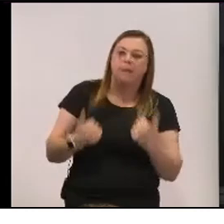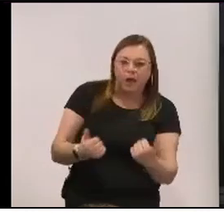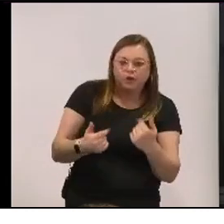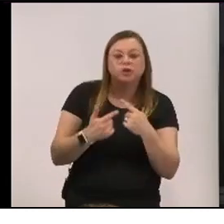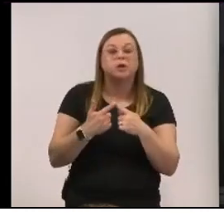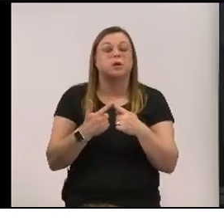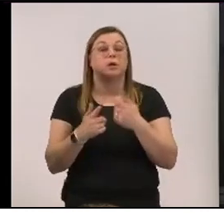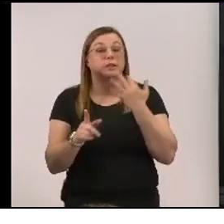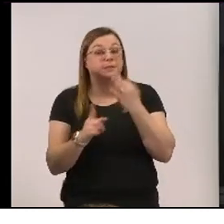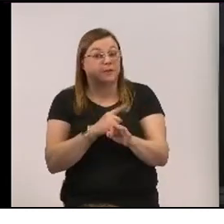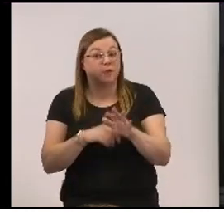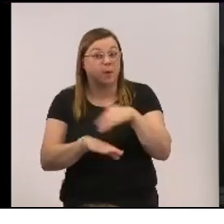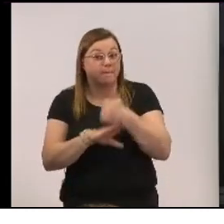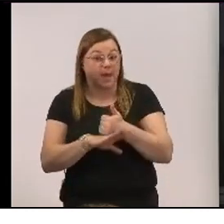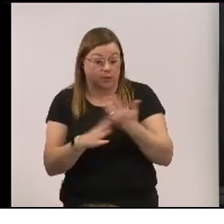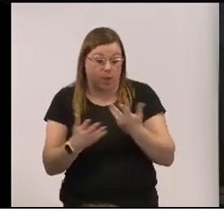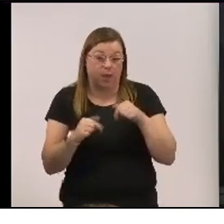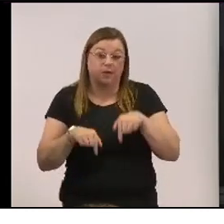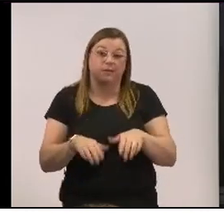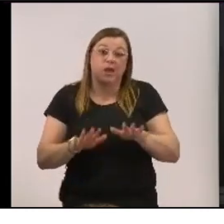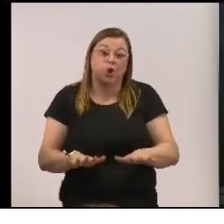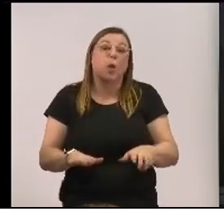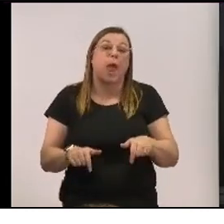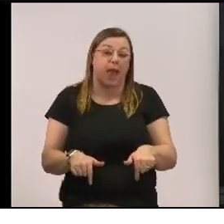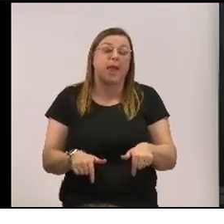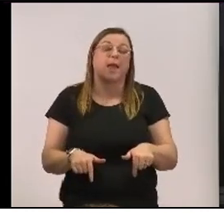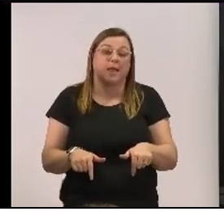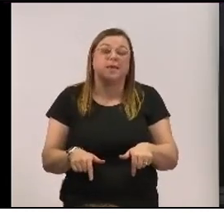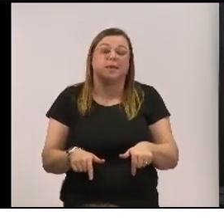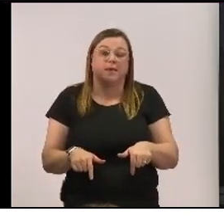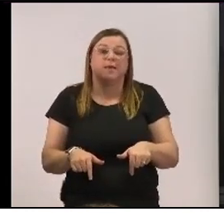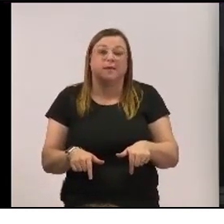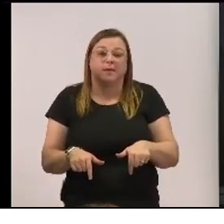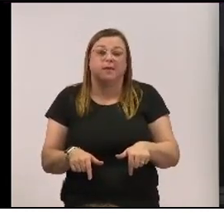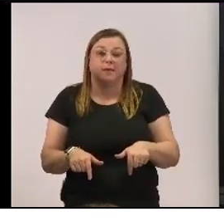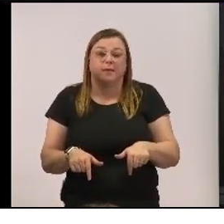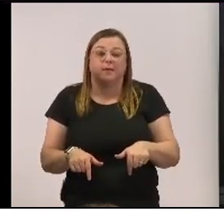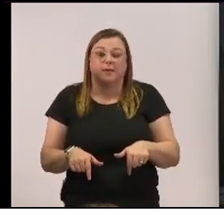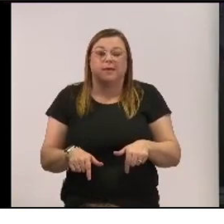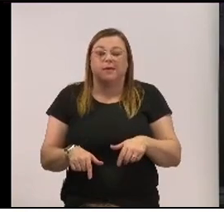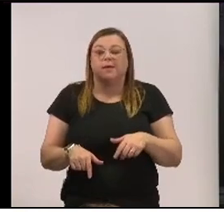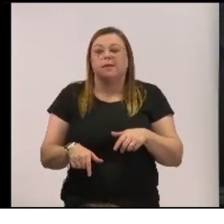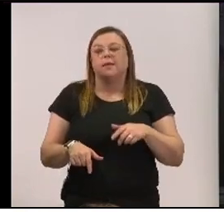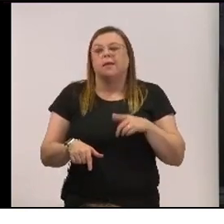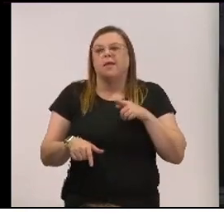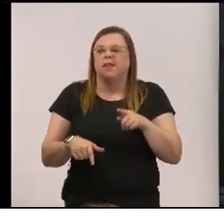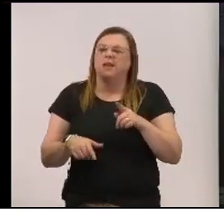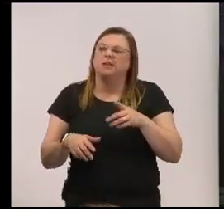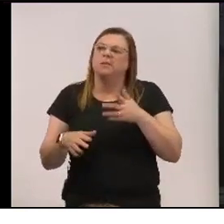Particularly if you're based in the UK. It's been one of kind of trying to drive